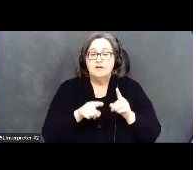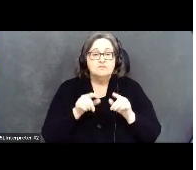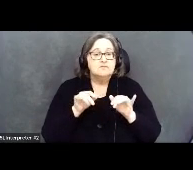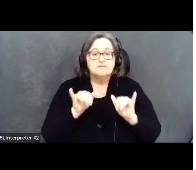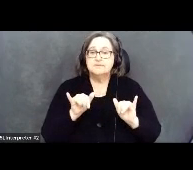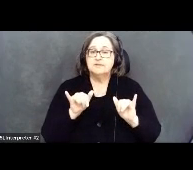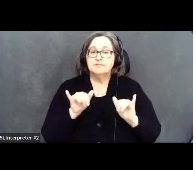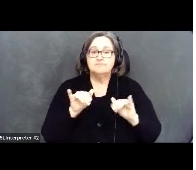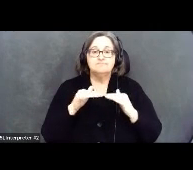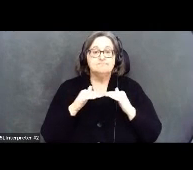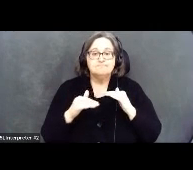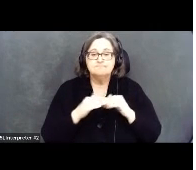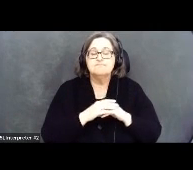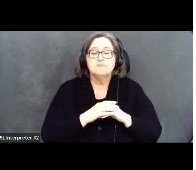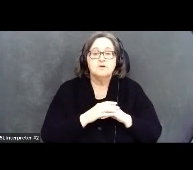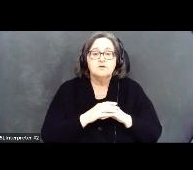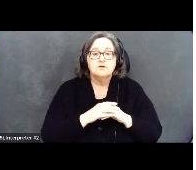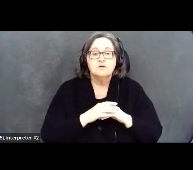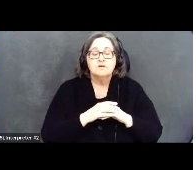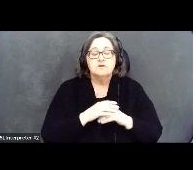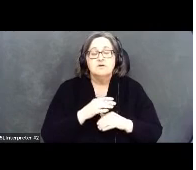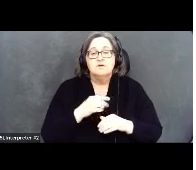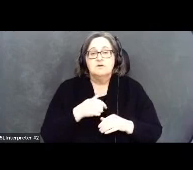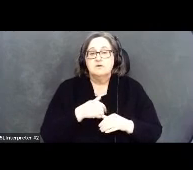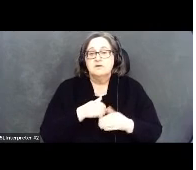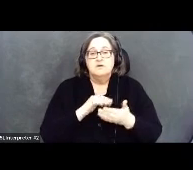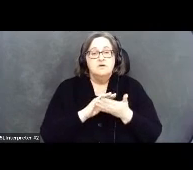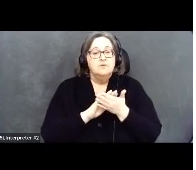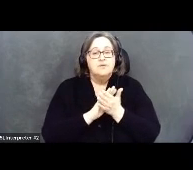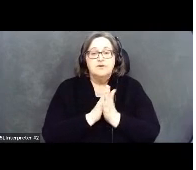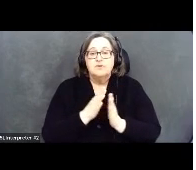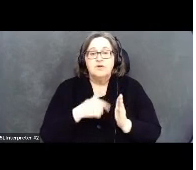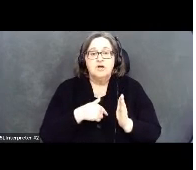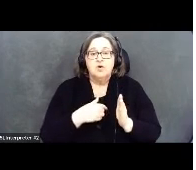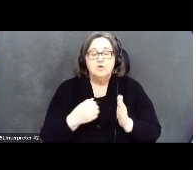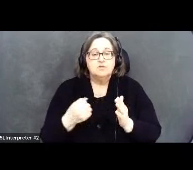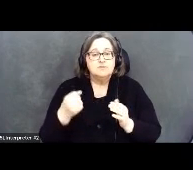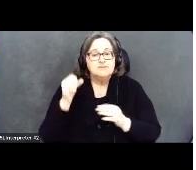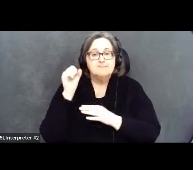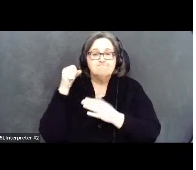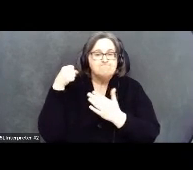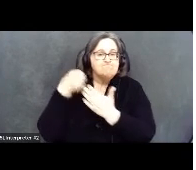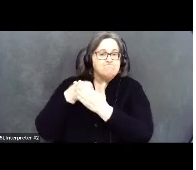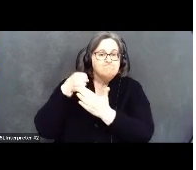because you become to the point where you want to smack your face against a wall. Nobody listens.